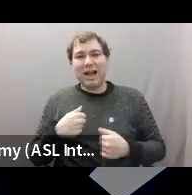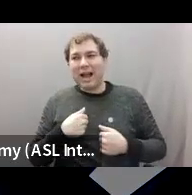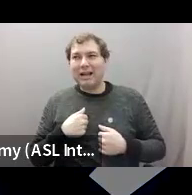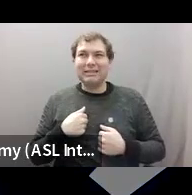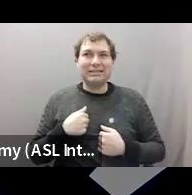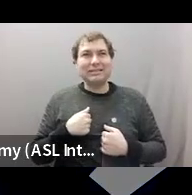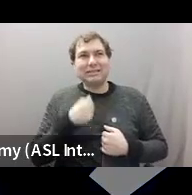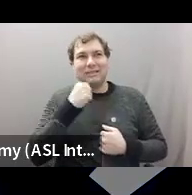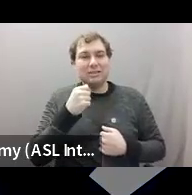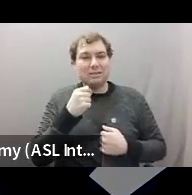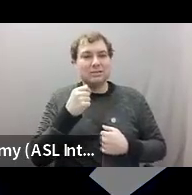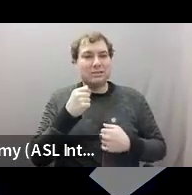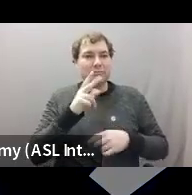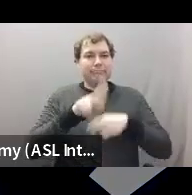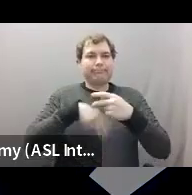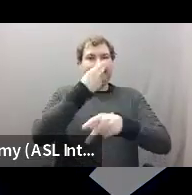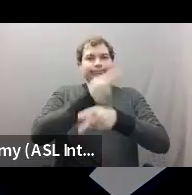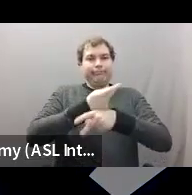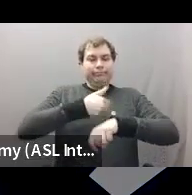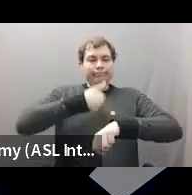Linda Pogue: the format. But the intention?